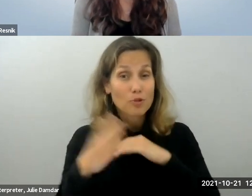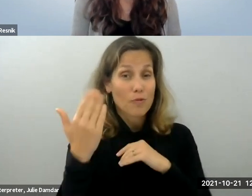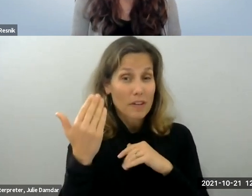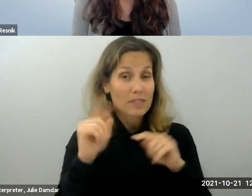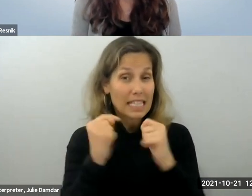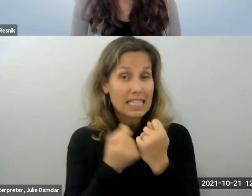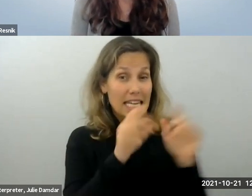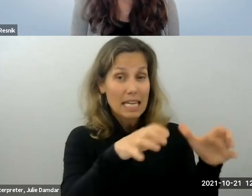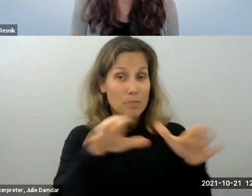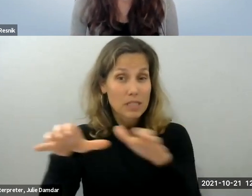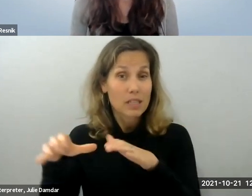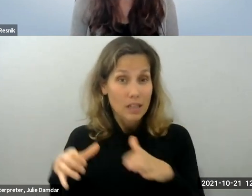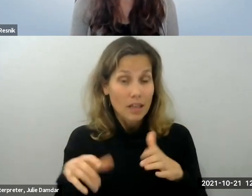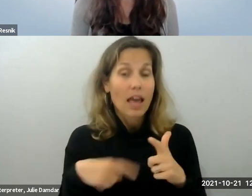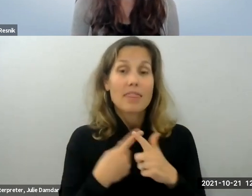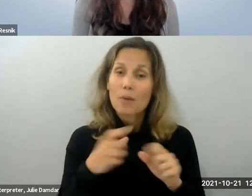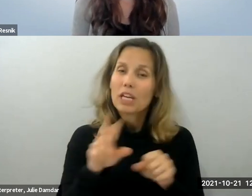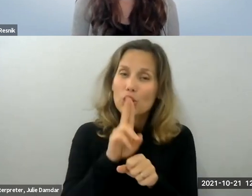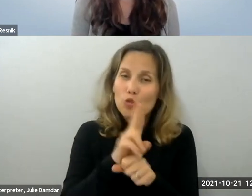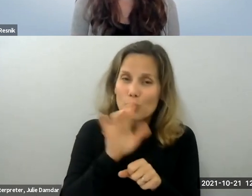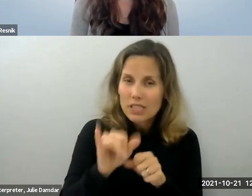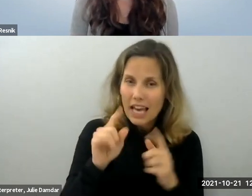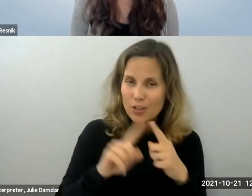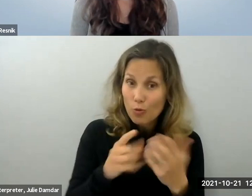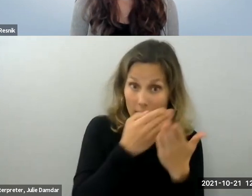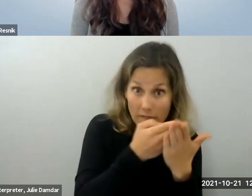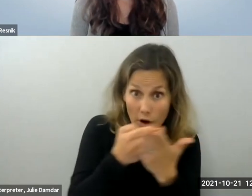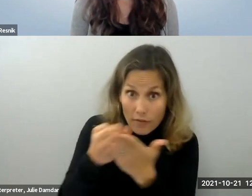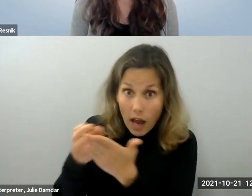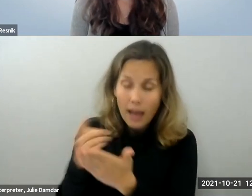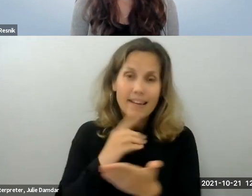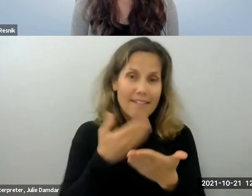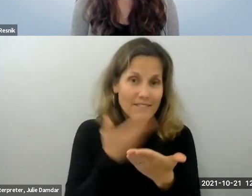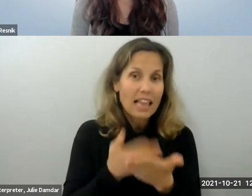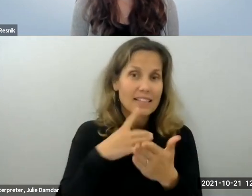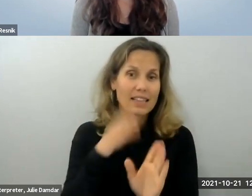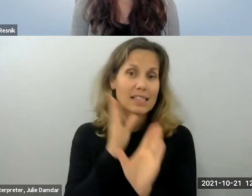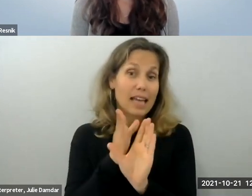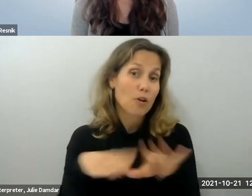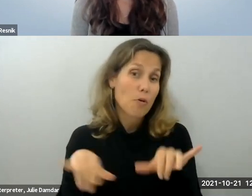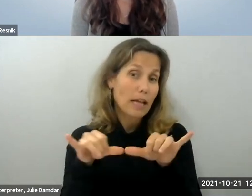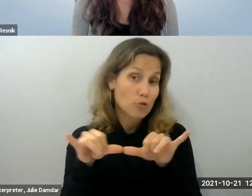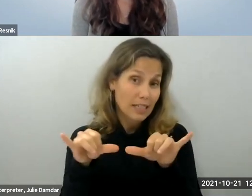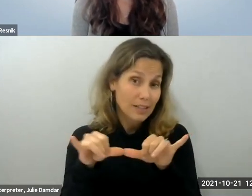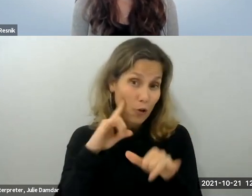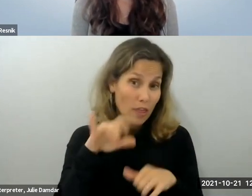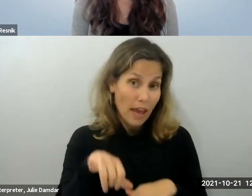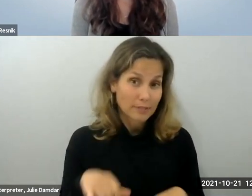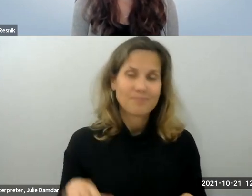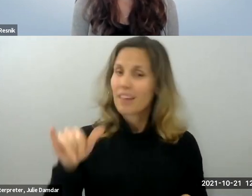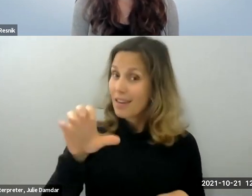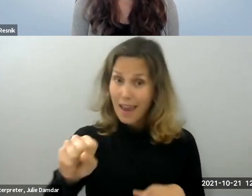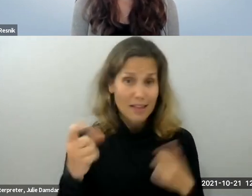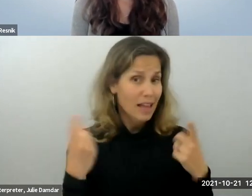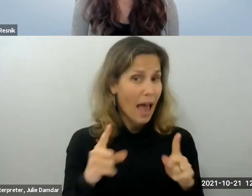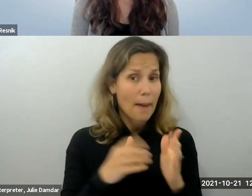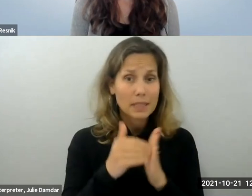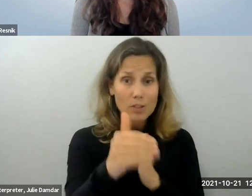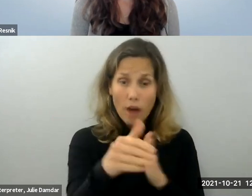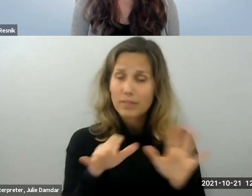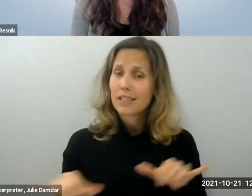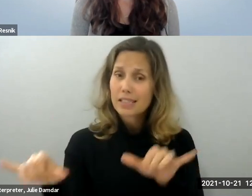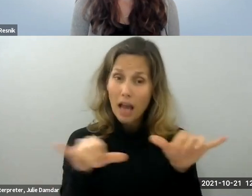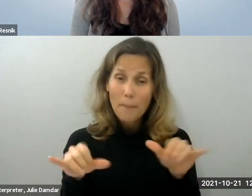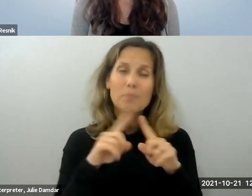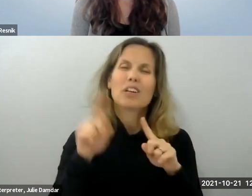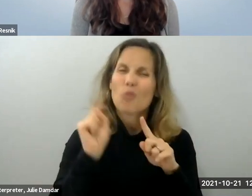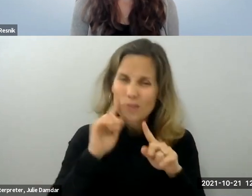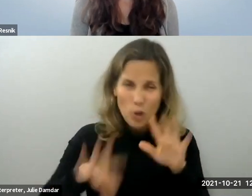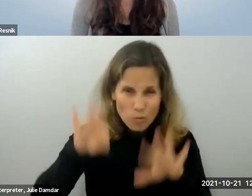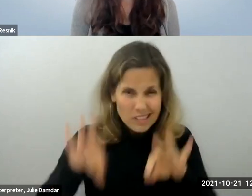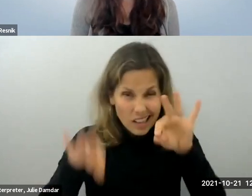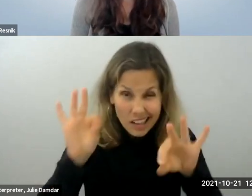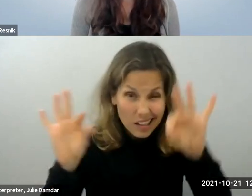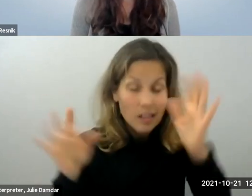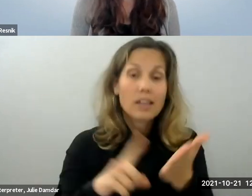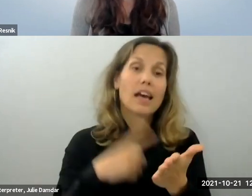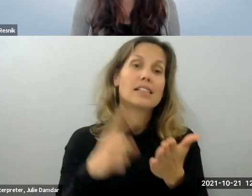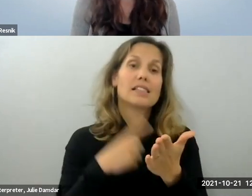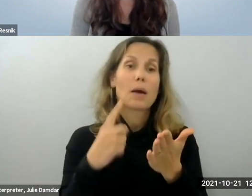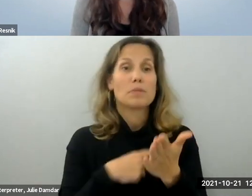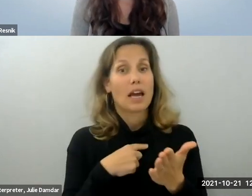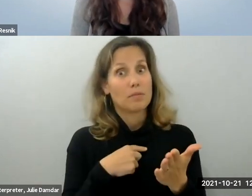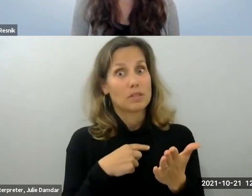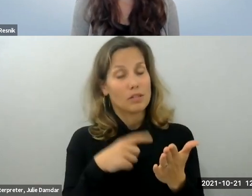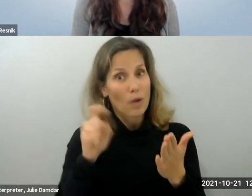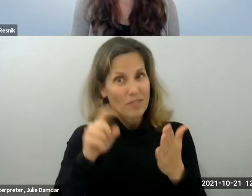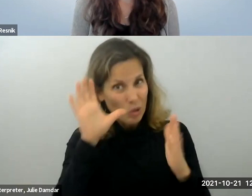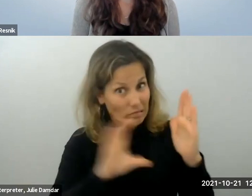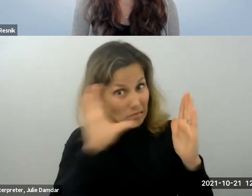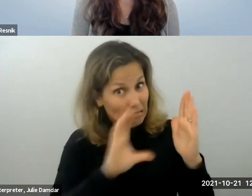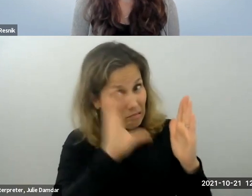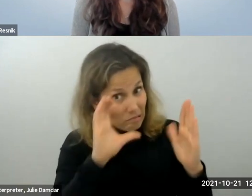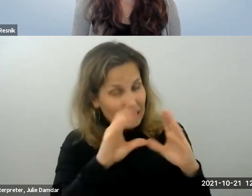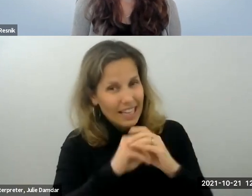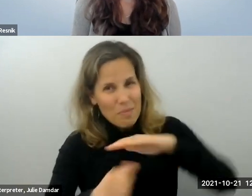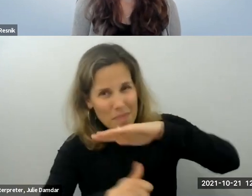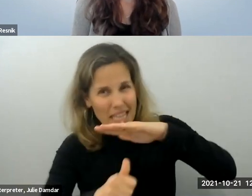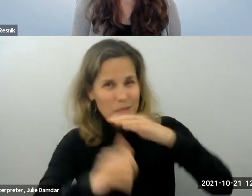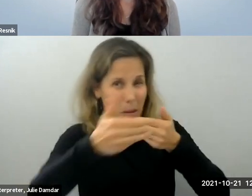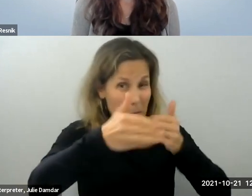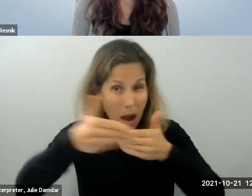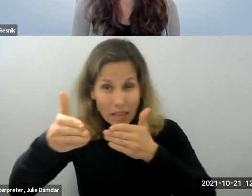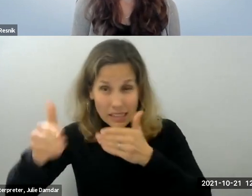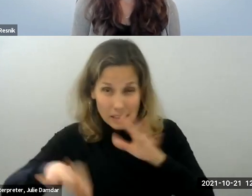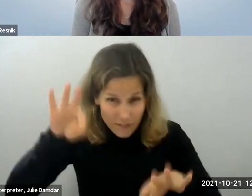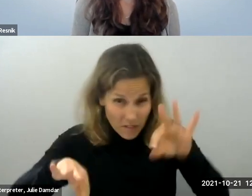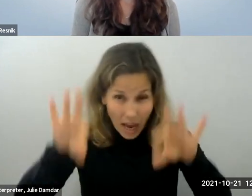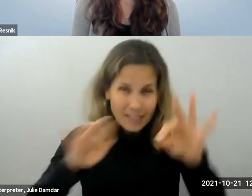Lisa Saldana (she/her/hers): And then we can use that to verify and validate the psychometrics on that and so yes it's done frequently commonly, but it is you have to go digging and sometimes you're digging in like bankers boxes at the bottom of a basement somewhere an order to get that information yeah.